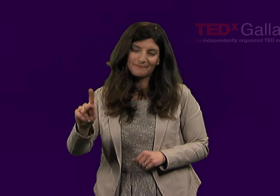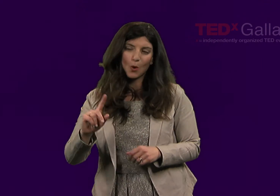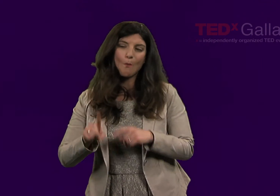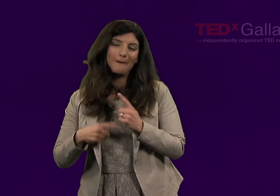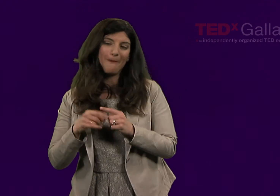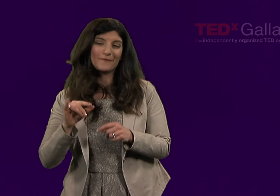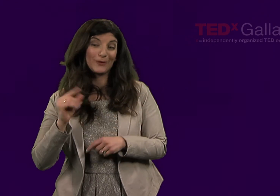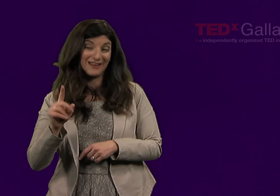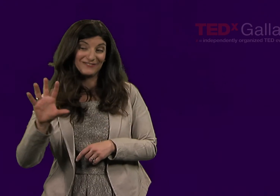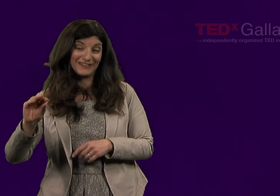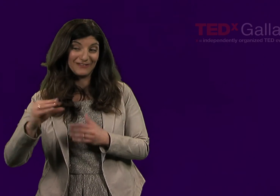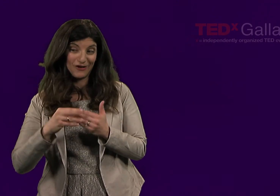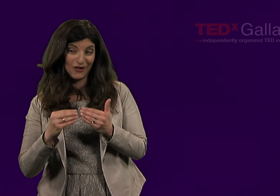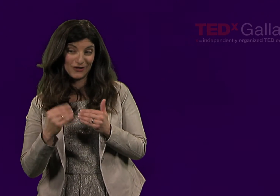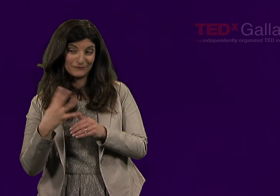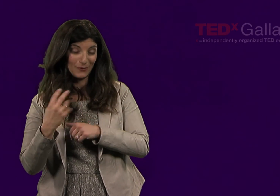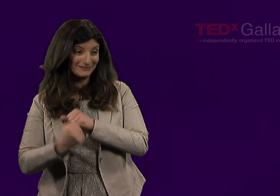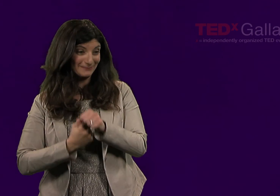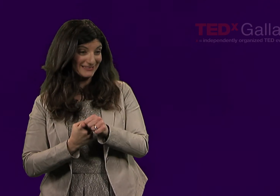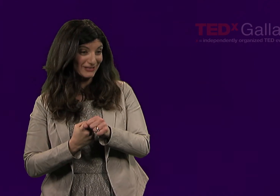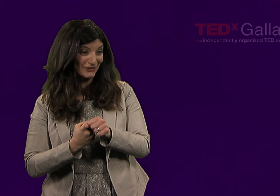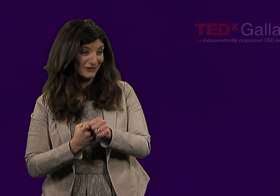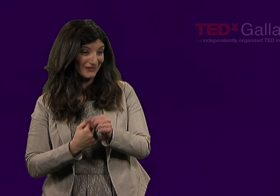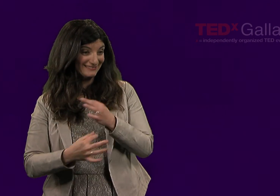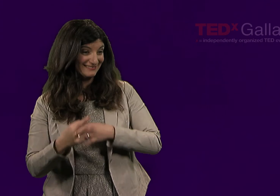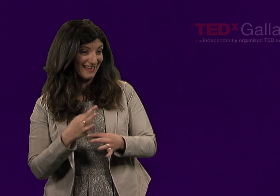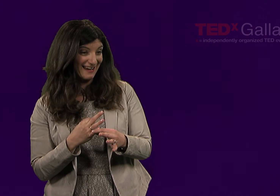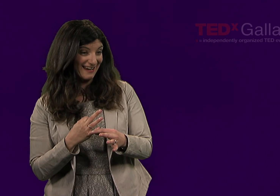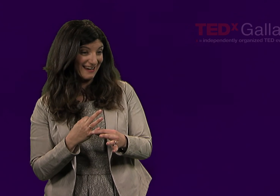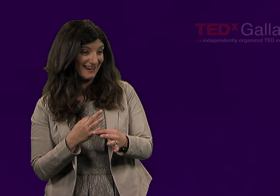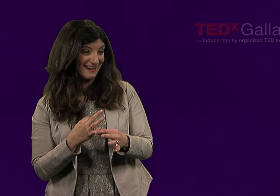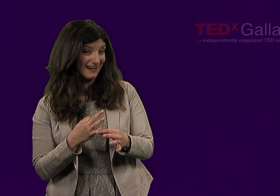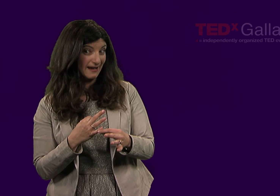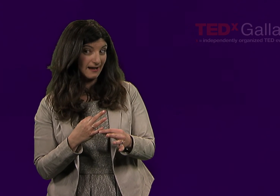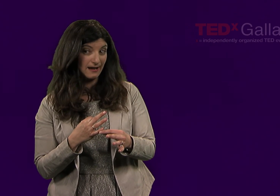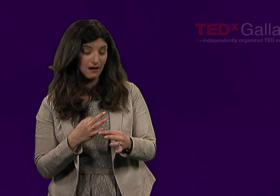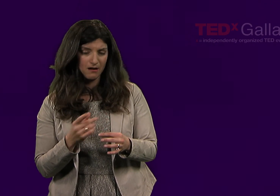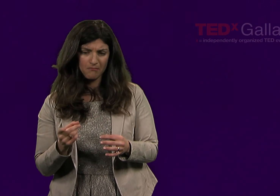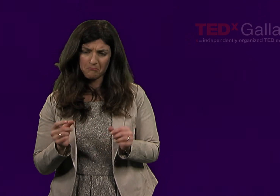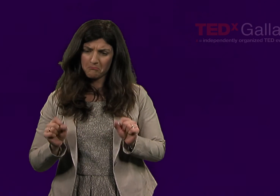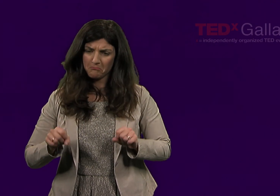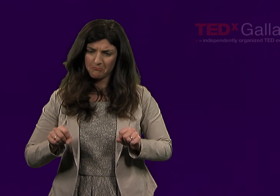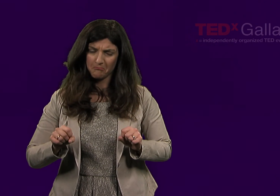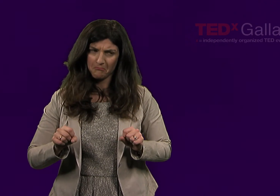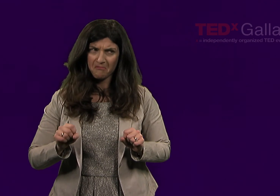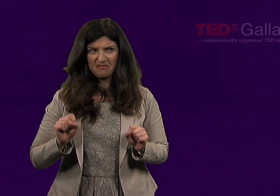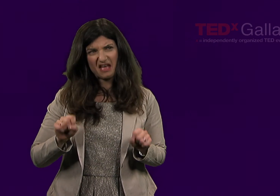What if you gave $50 four times a year instead of $25? That also seemed feasible to her.